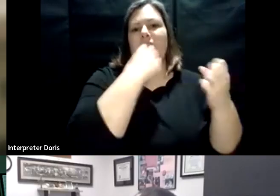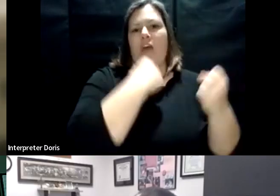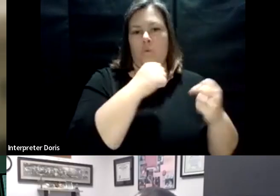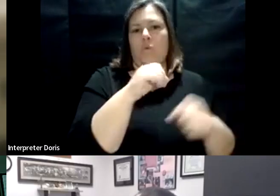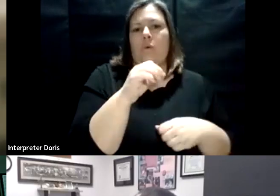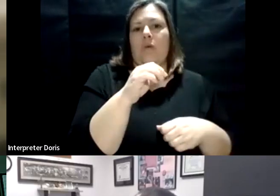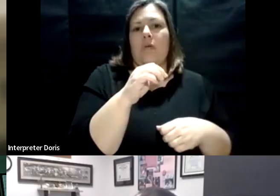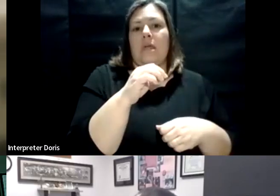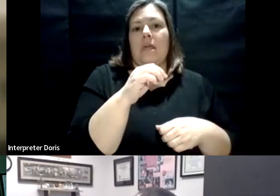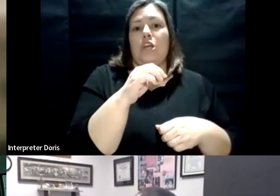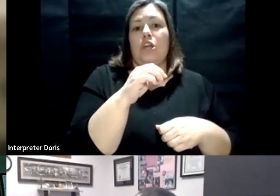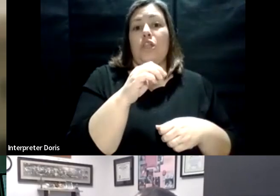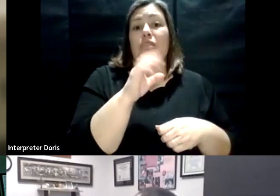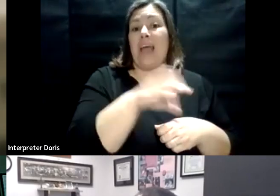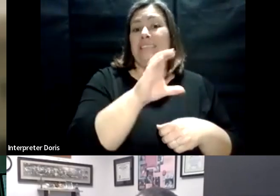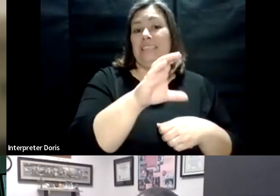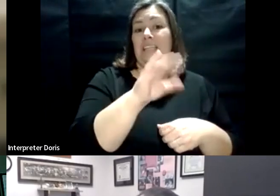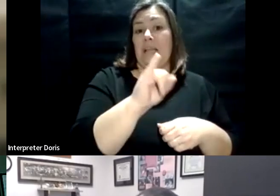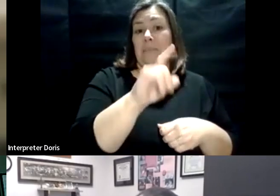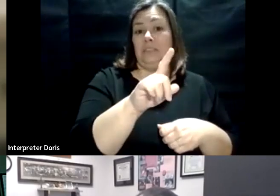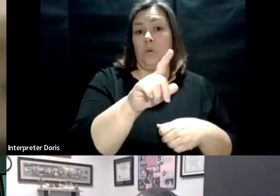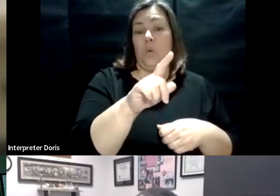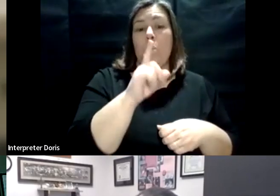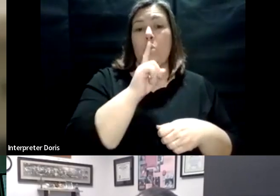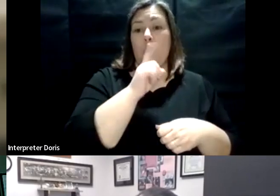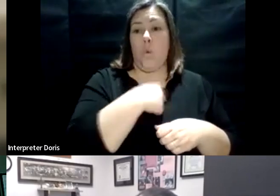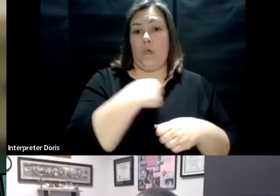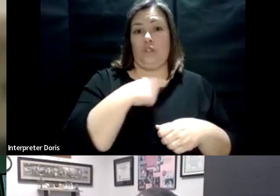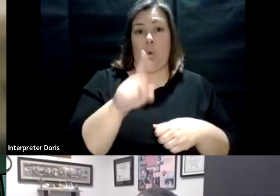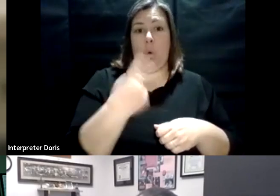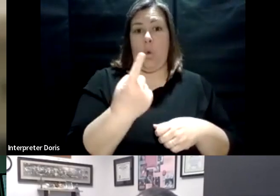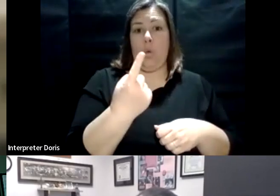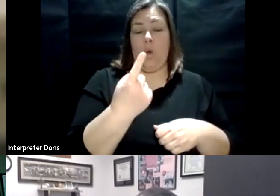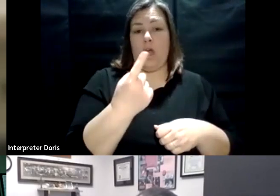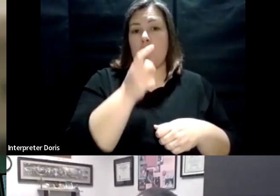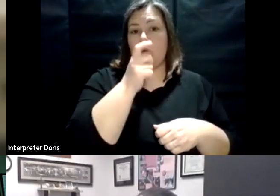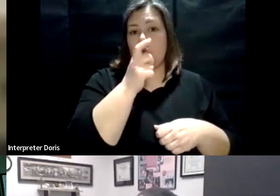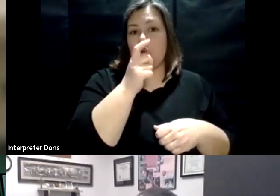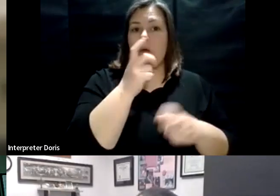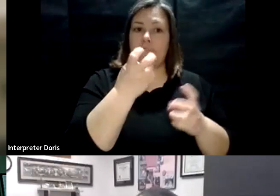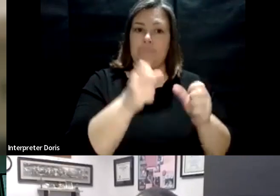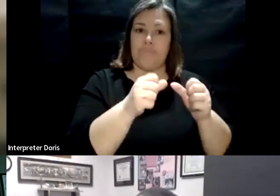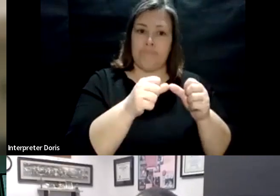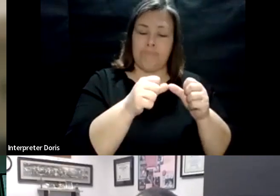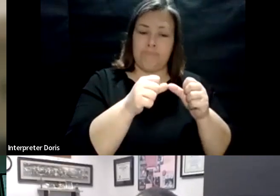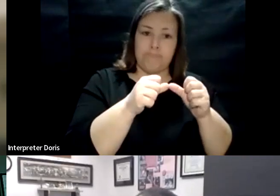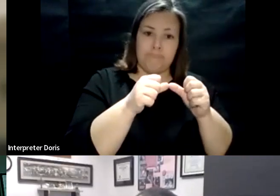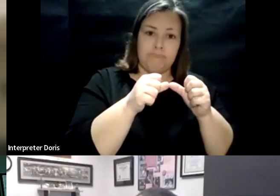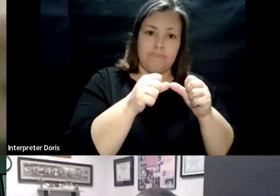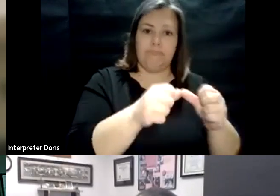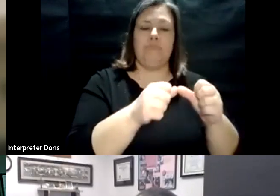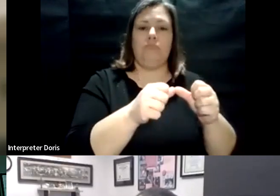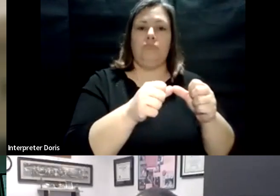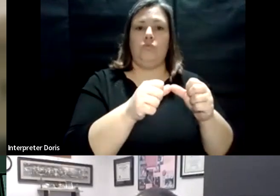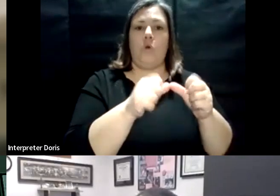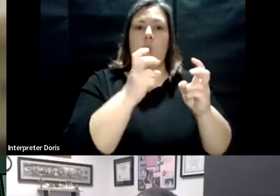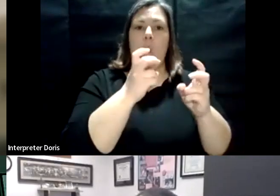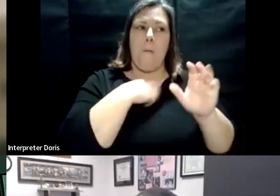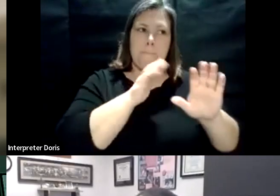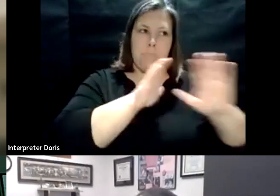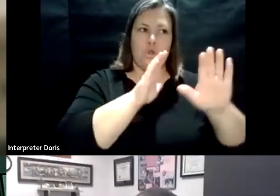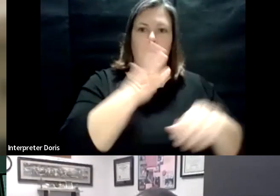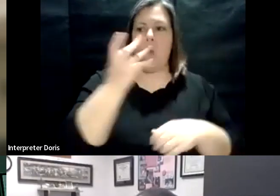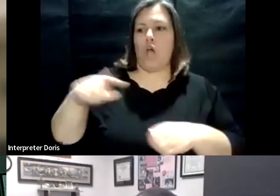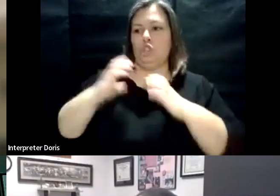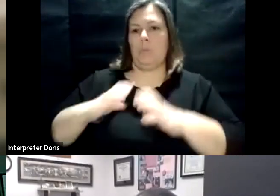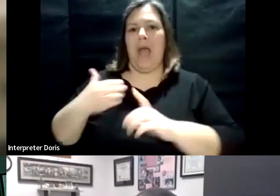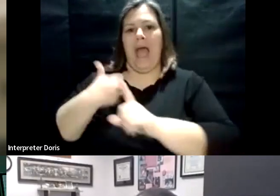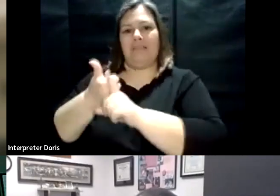And I believe you know, just from from observations of of the work group, just the centers for independent living.